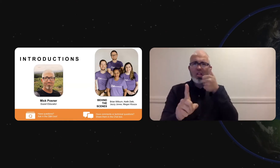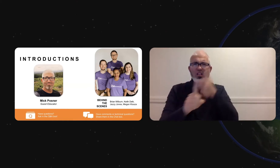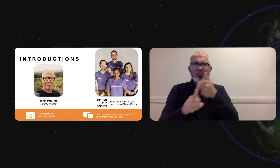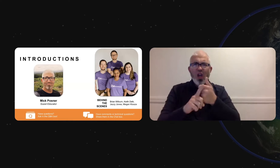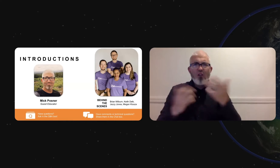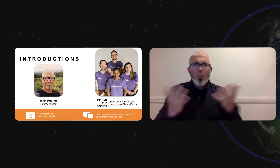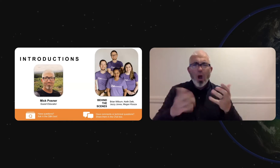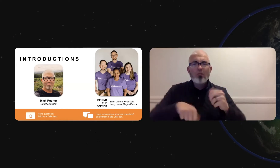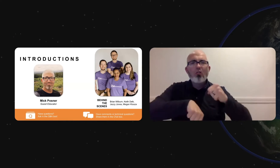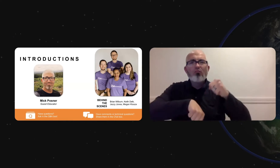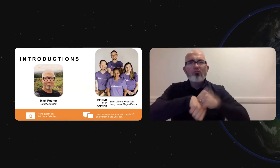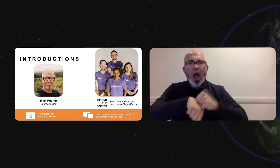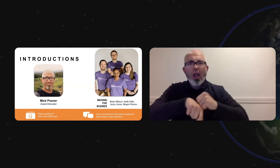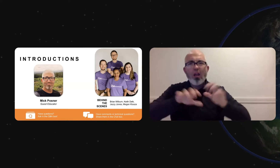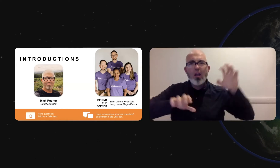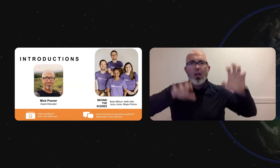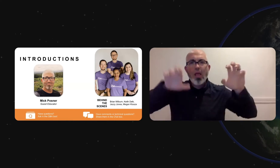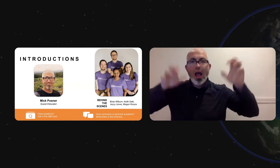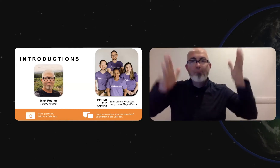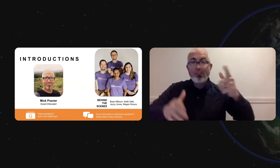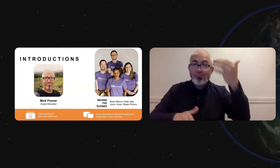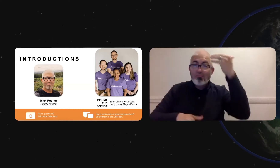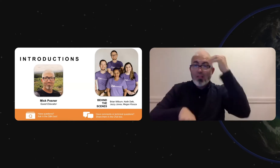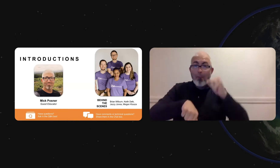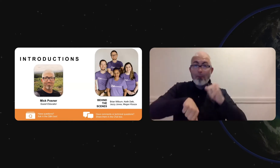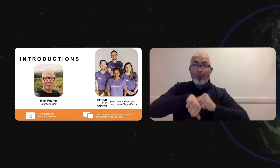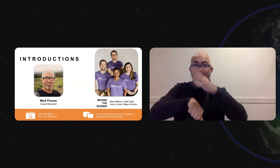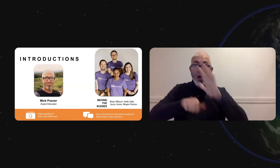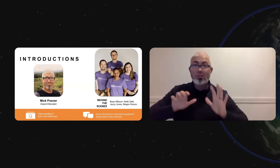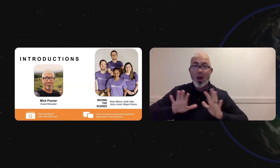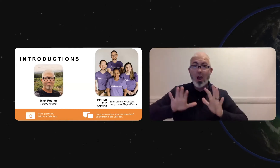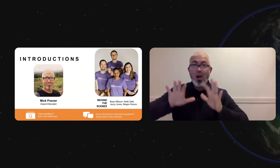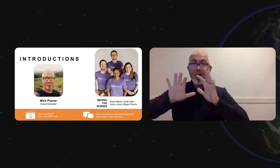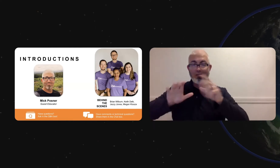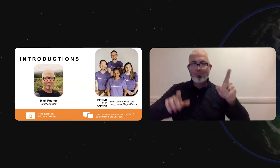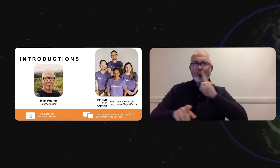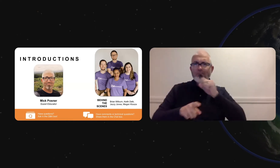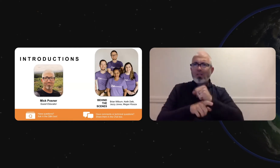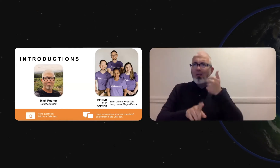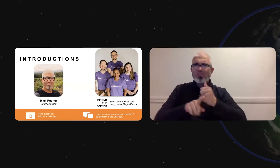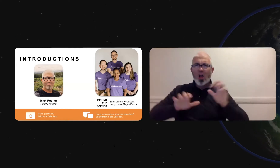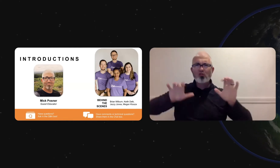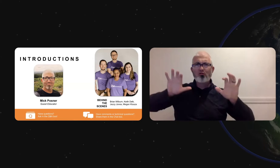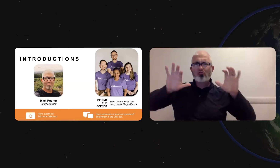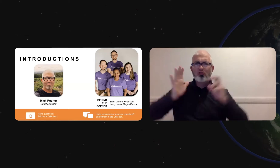I met a man who's a rock climber. Most of you are familiar with rocks. Well, he climbed those rocks!